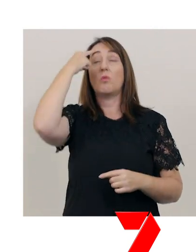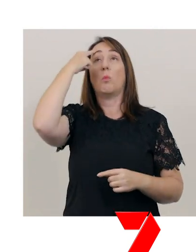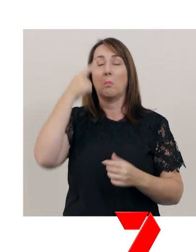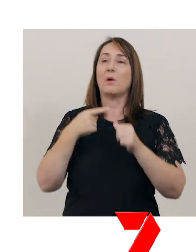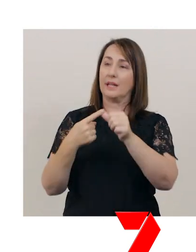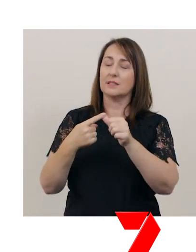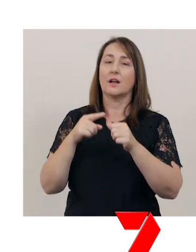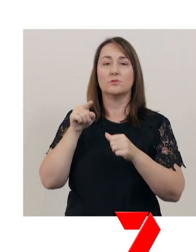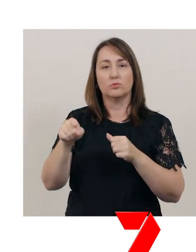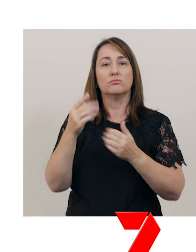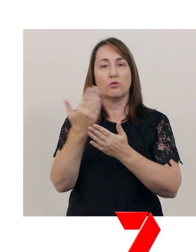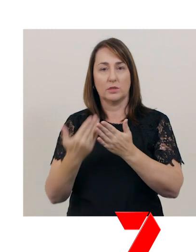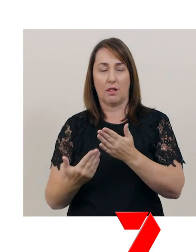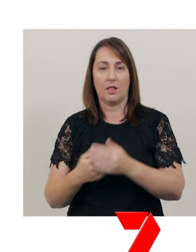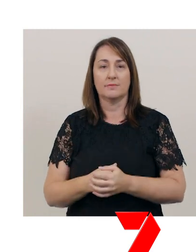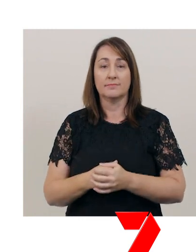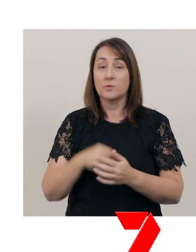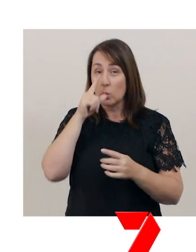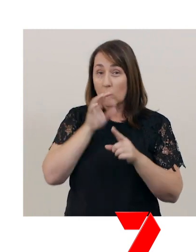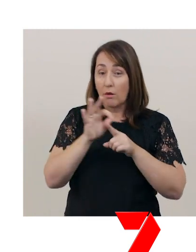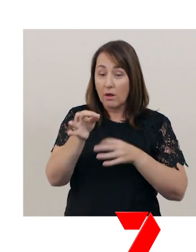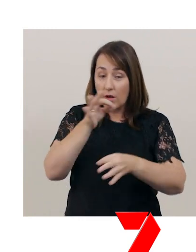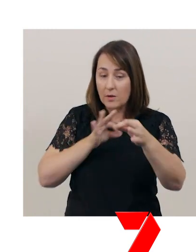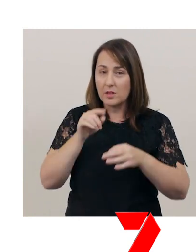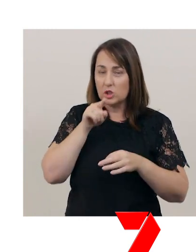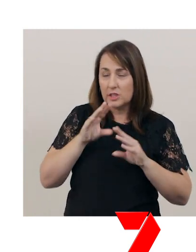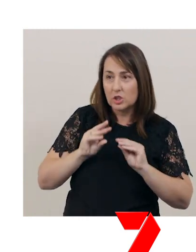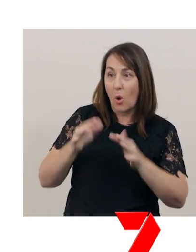You could enhance it by saying, “She solved the answer to the riddle,”